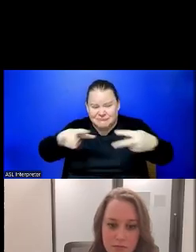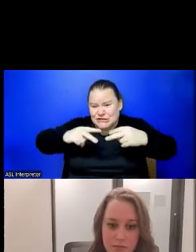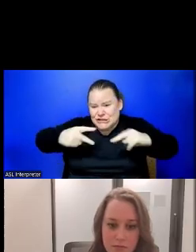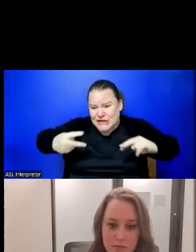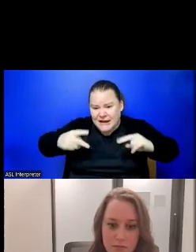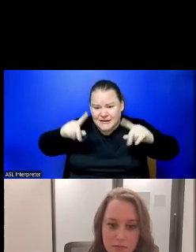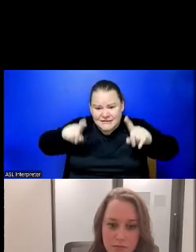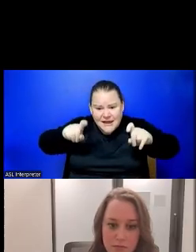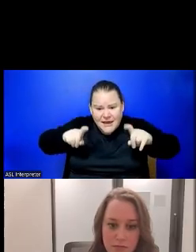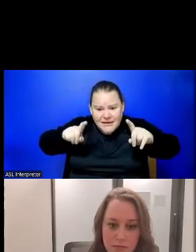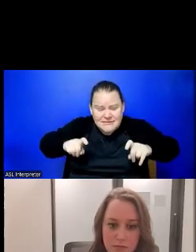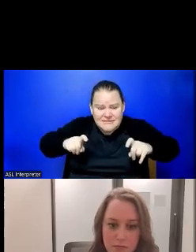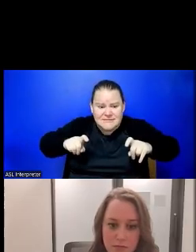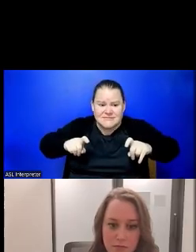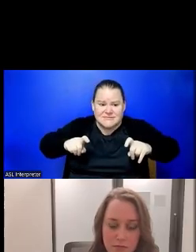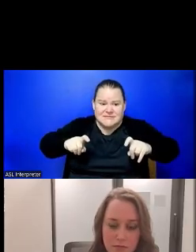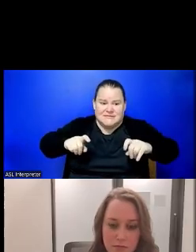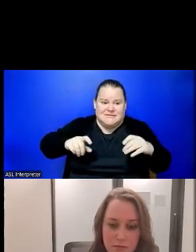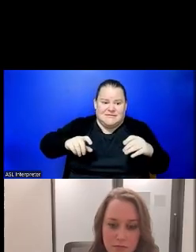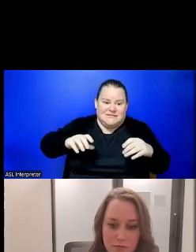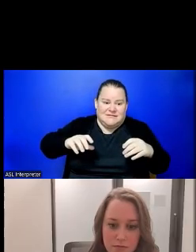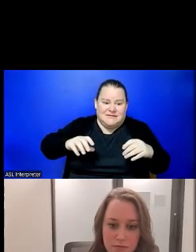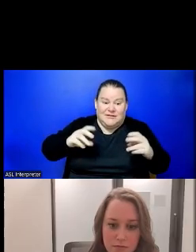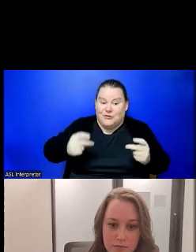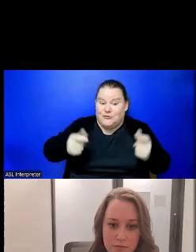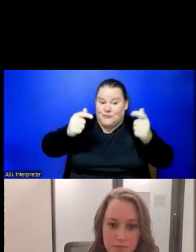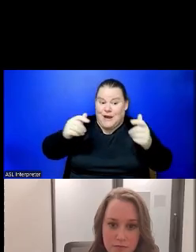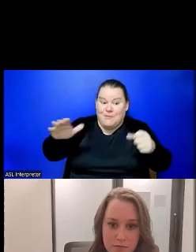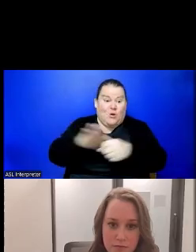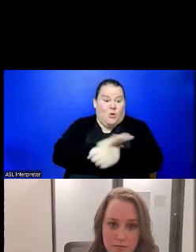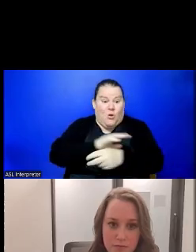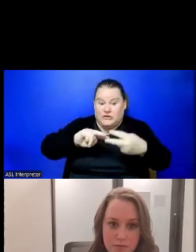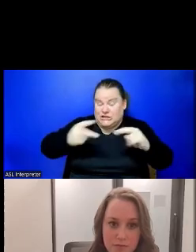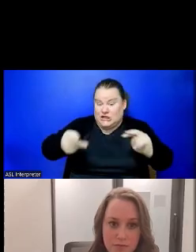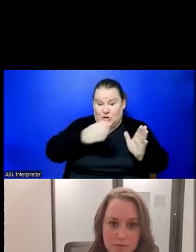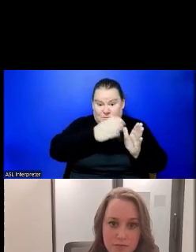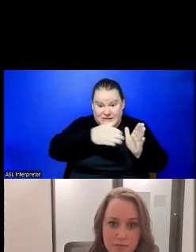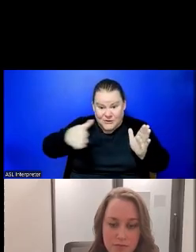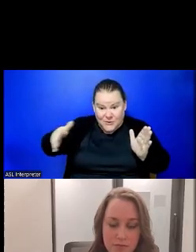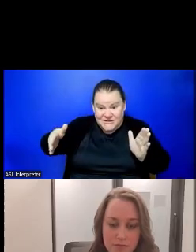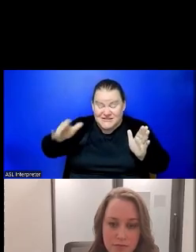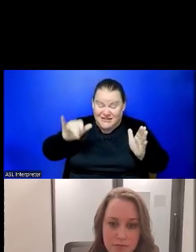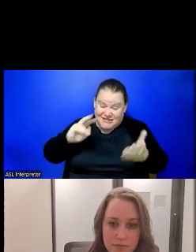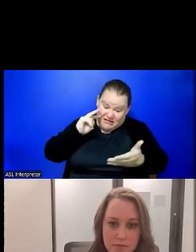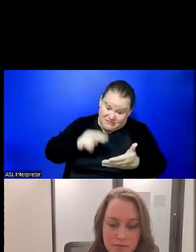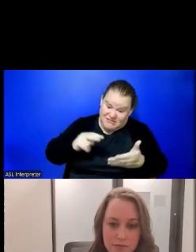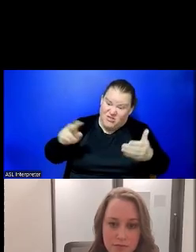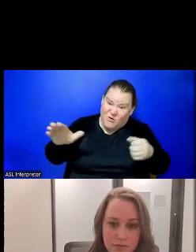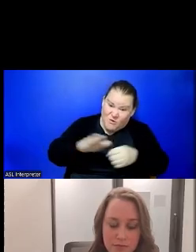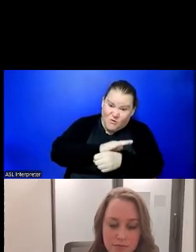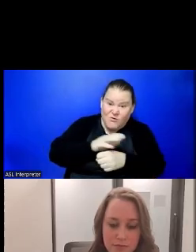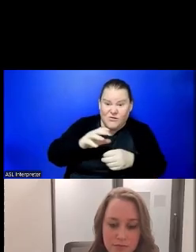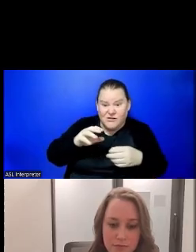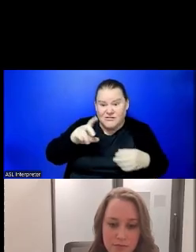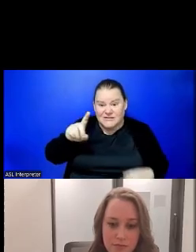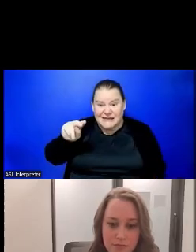whole rapid whole genome sequencing that's going to look at like all of the DNA, but there's some specialized testing